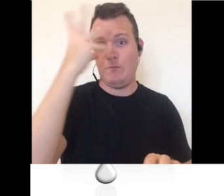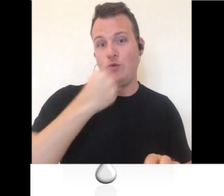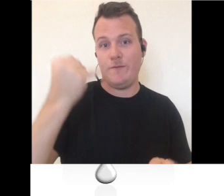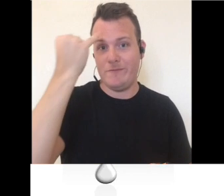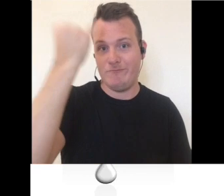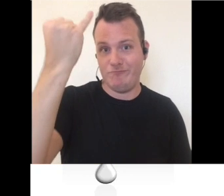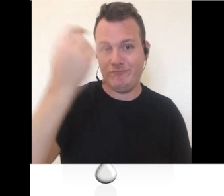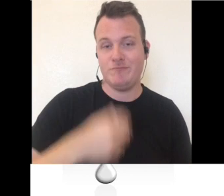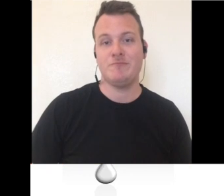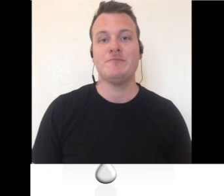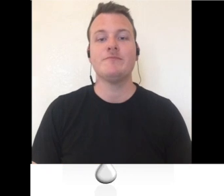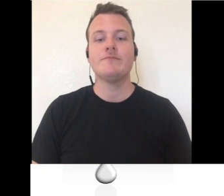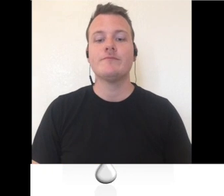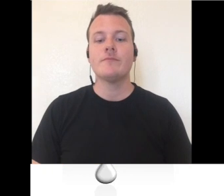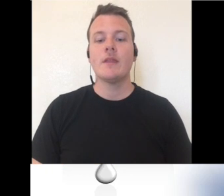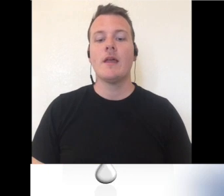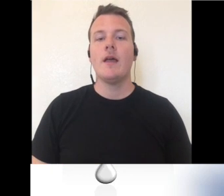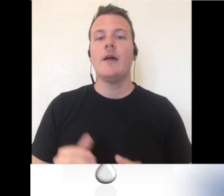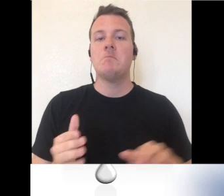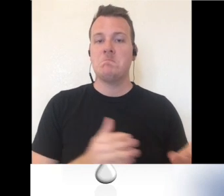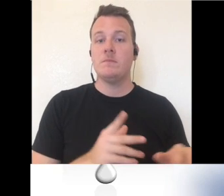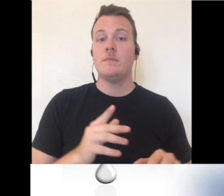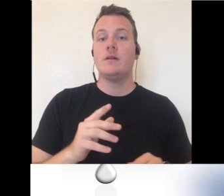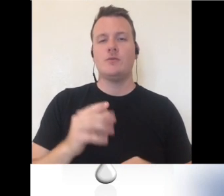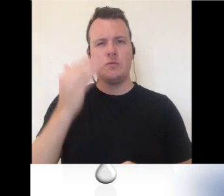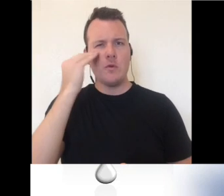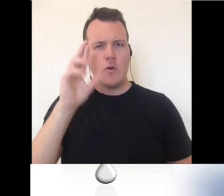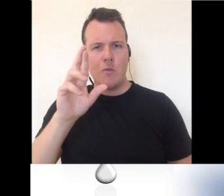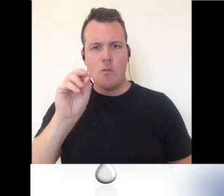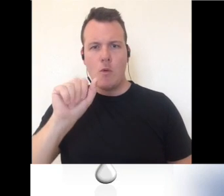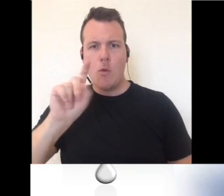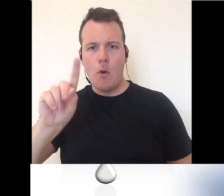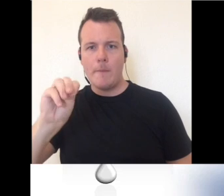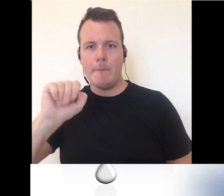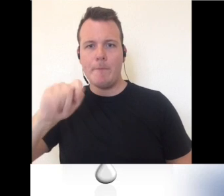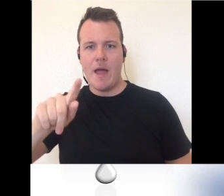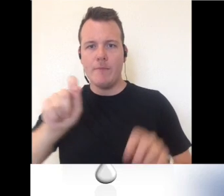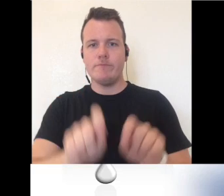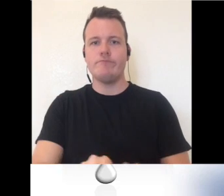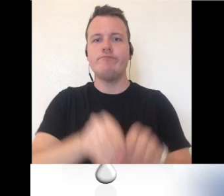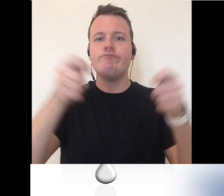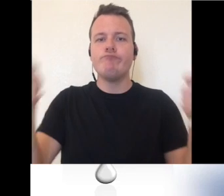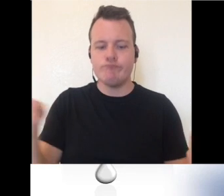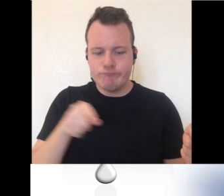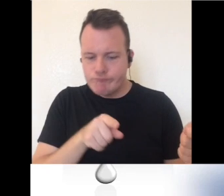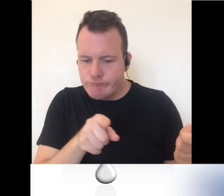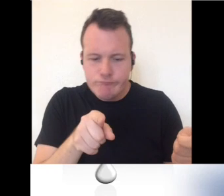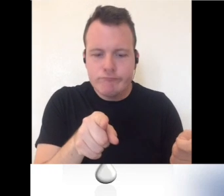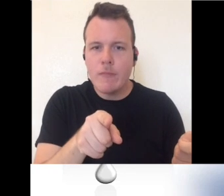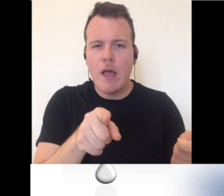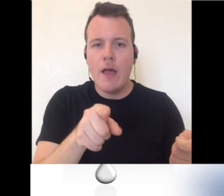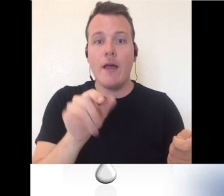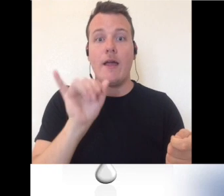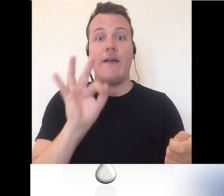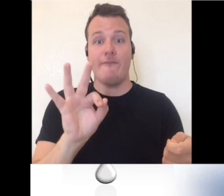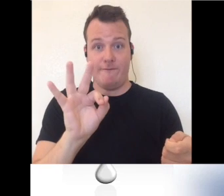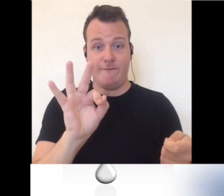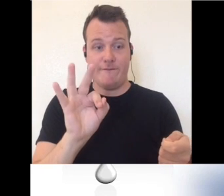those beautiful ideas, a plan is also a roadmap where you follow the road as- as